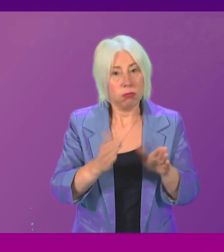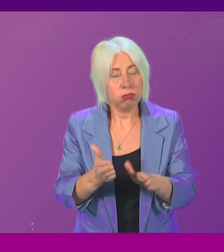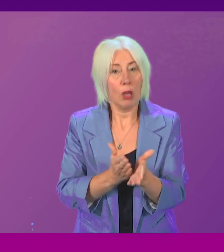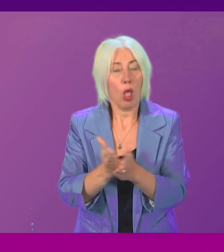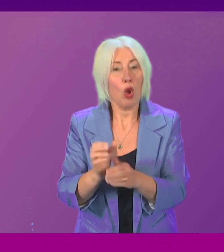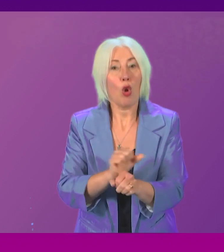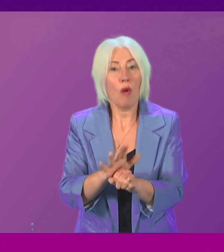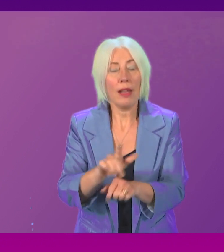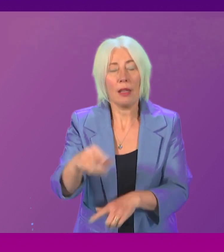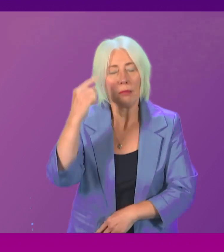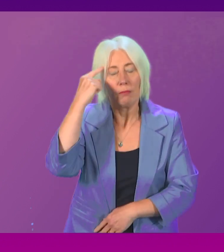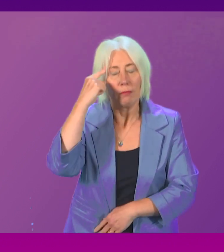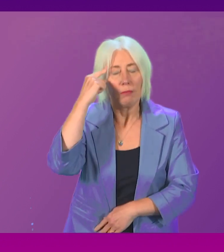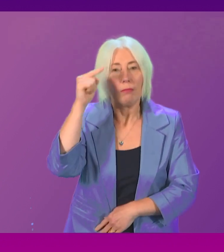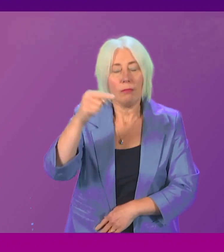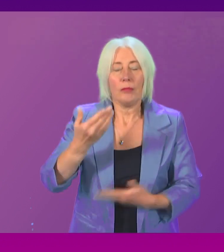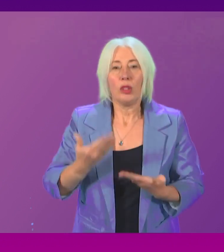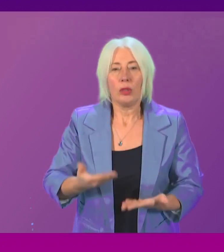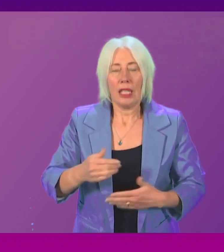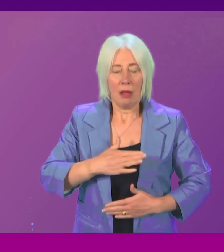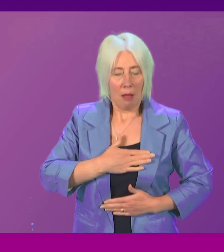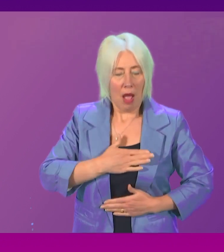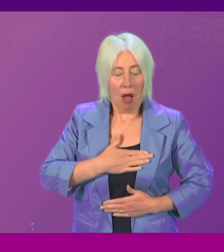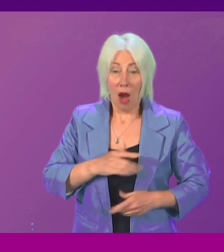I will have them in my thoughts, my mind and my heart for as long as I live.